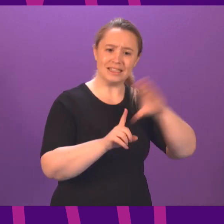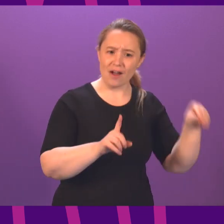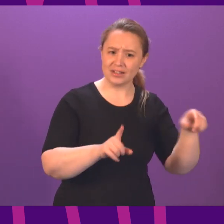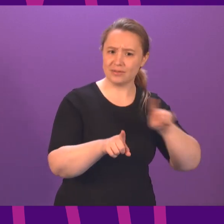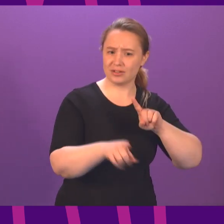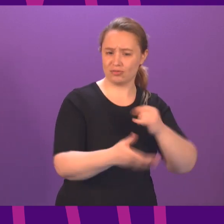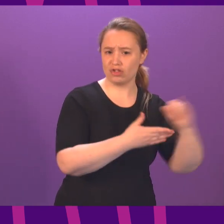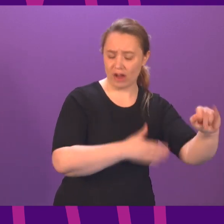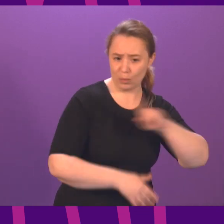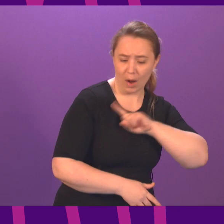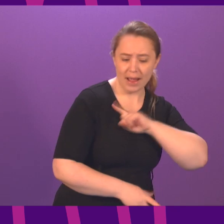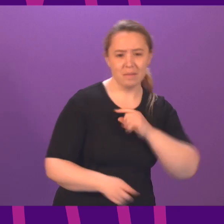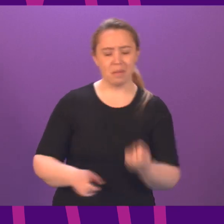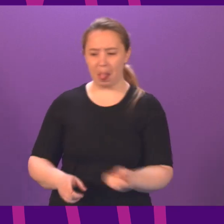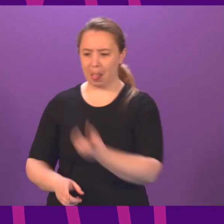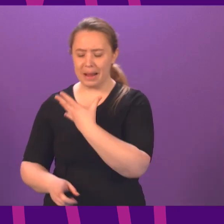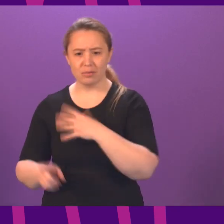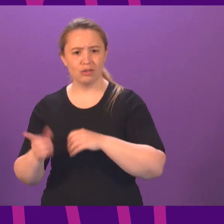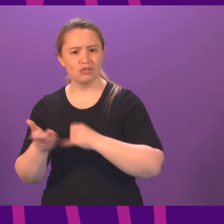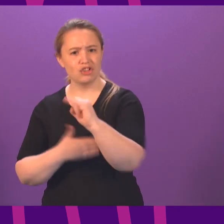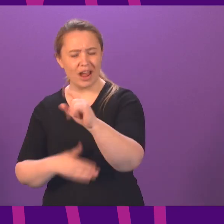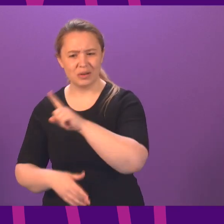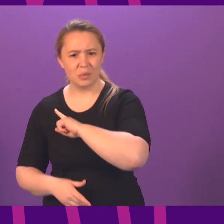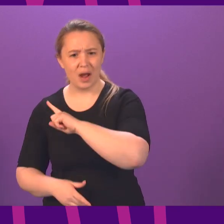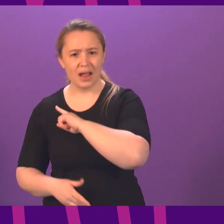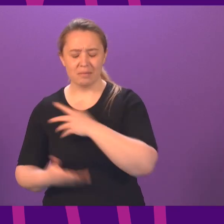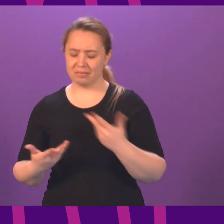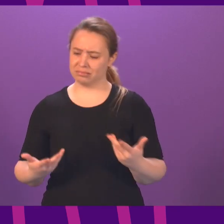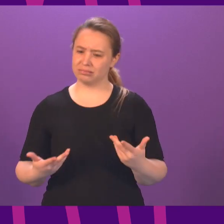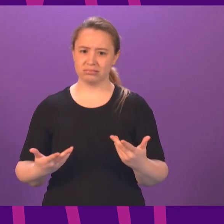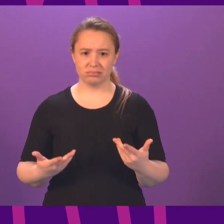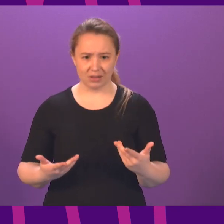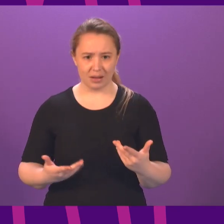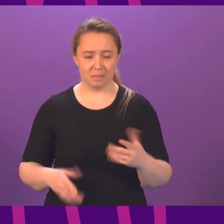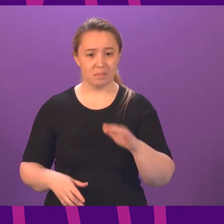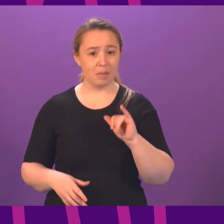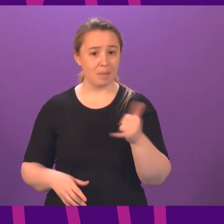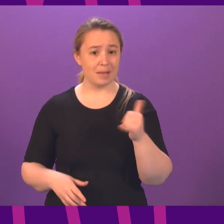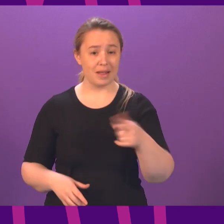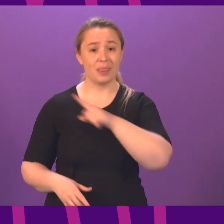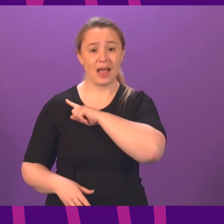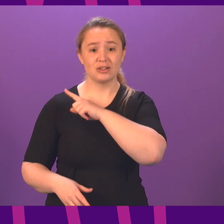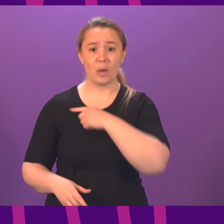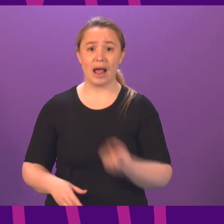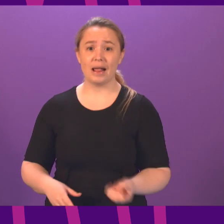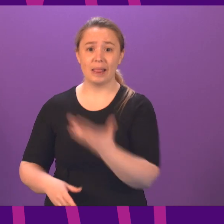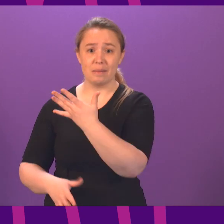but for the life of me, I cannot work out why Labour would. However, maybe that starts to explain some of the reasons why Labour is pretty much in the doldrums.